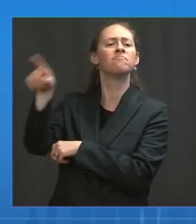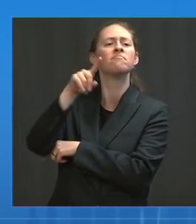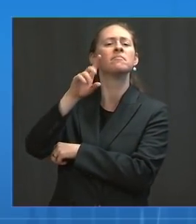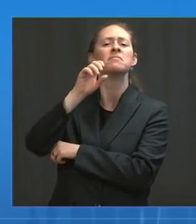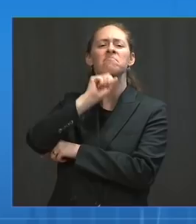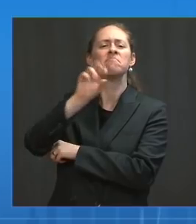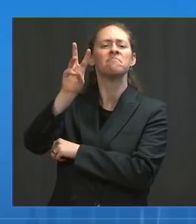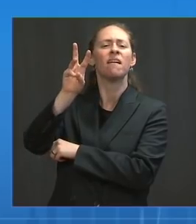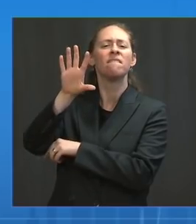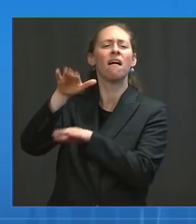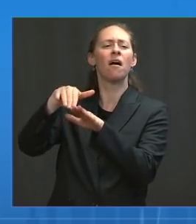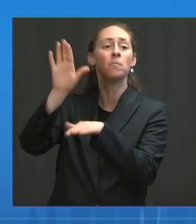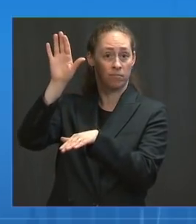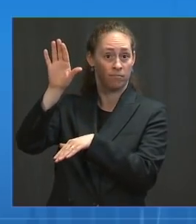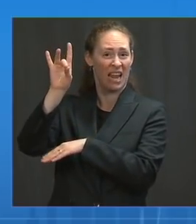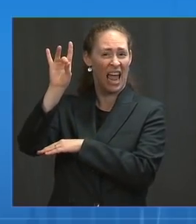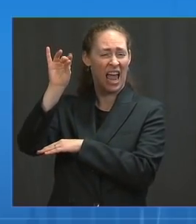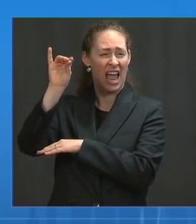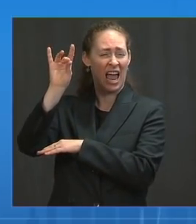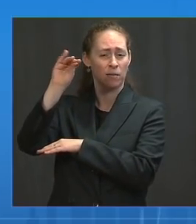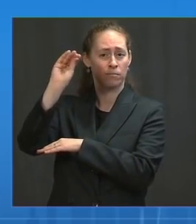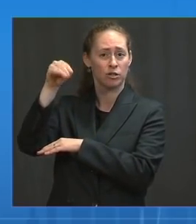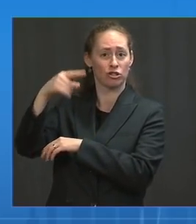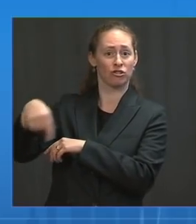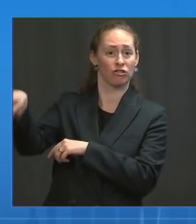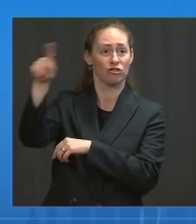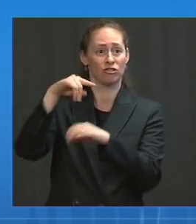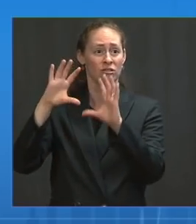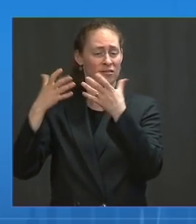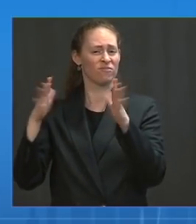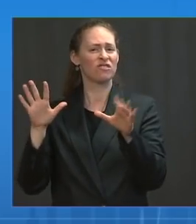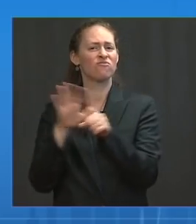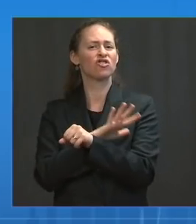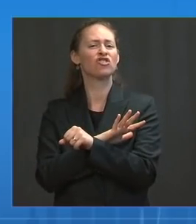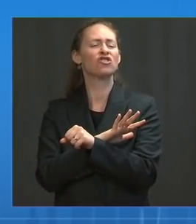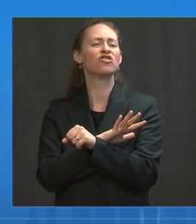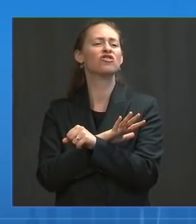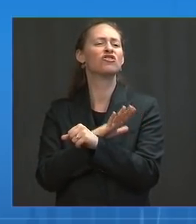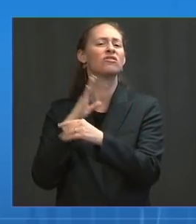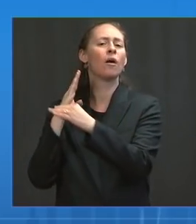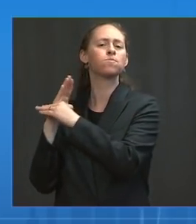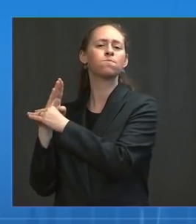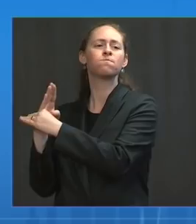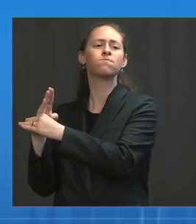and those most at risk. So despite a potential increase in the number of cases,